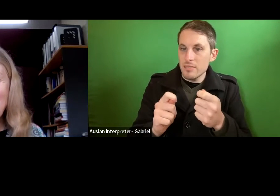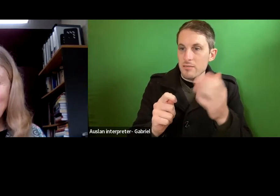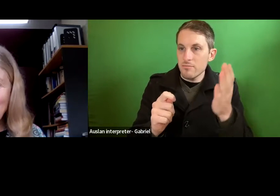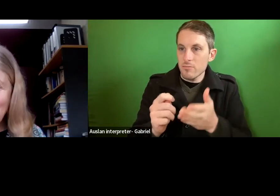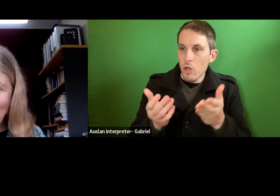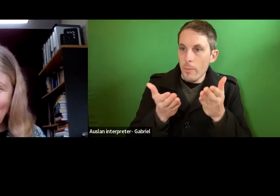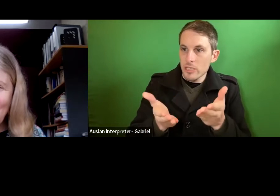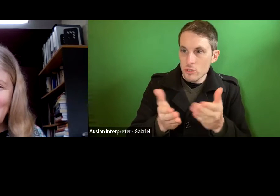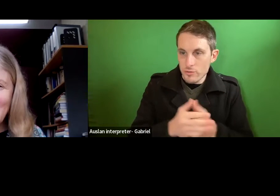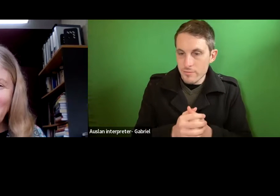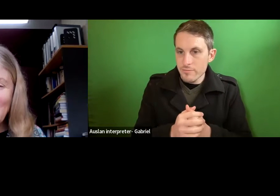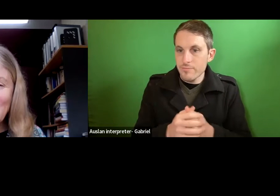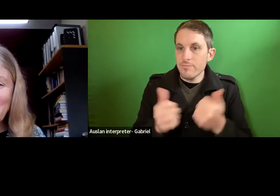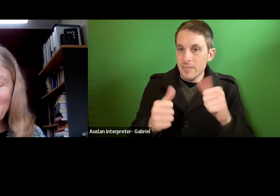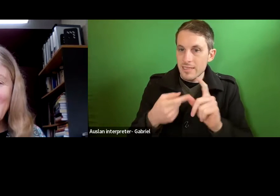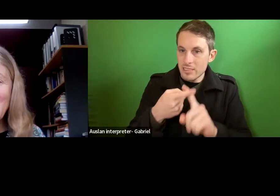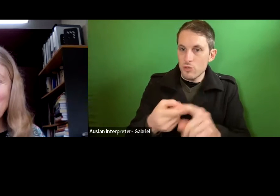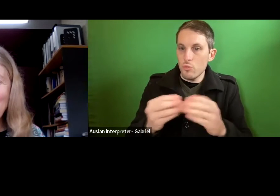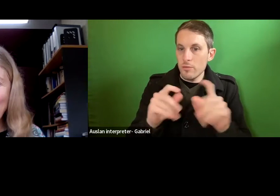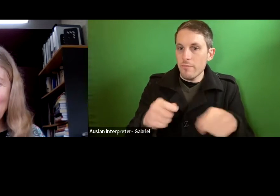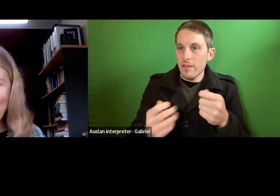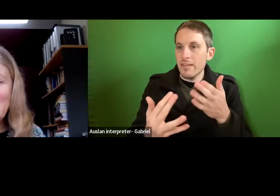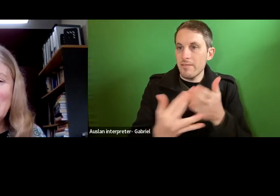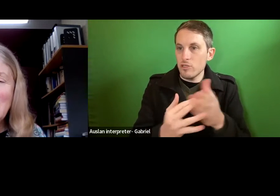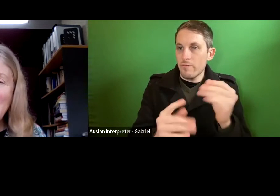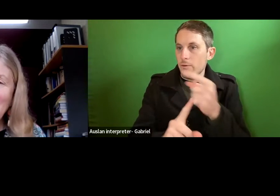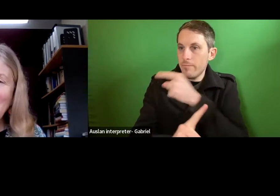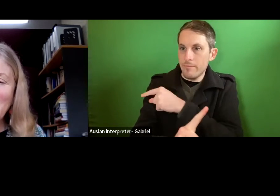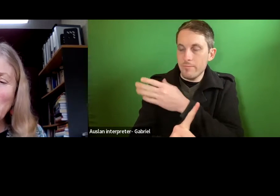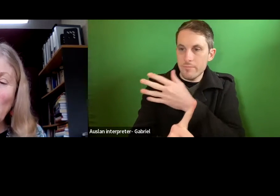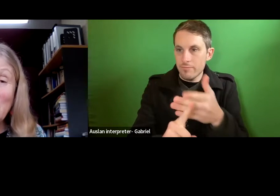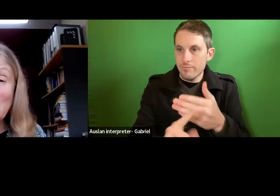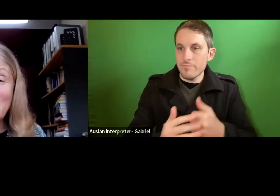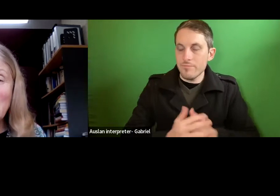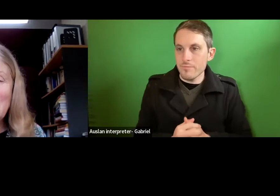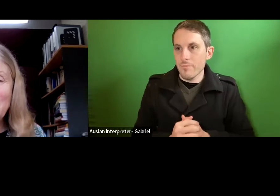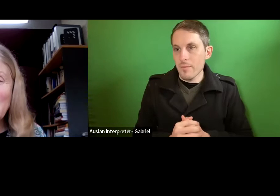and to continue with the intervention that has been put in place following the screening.